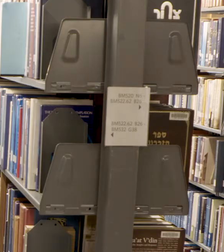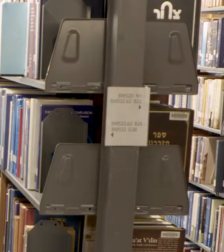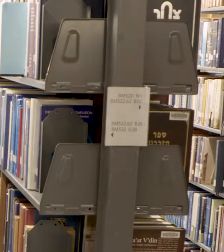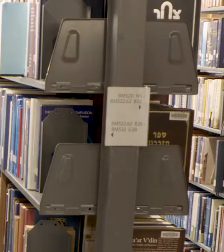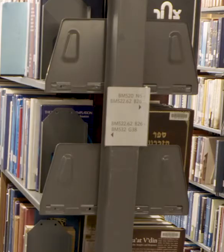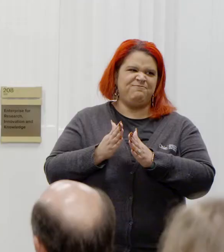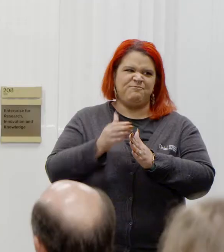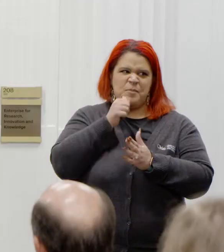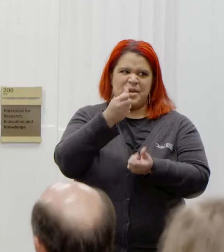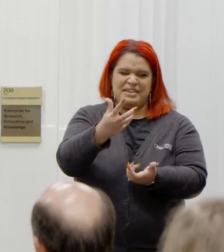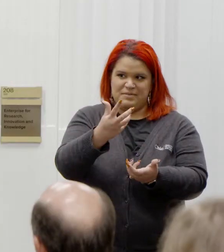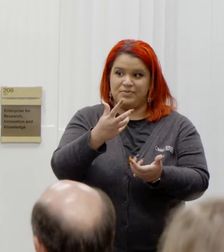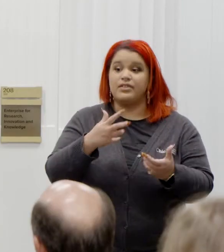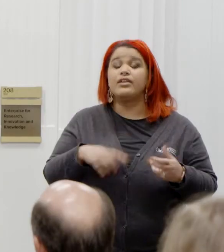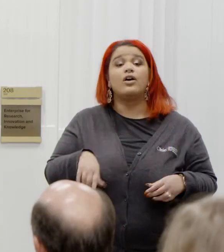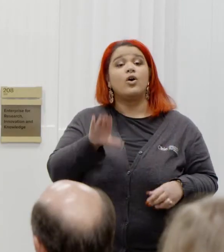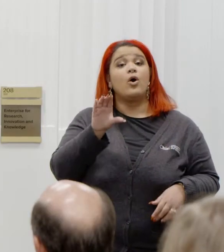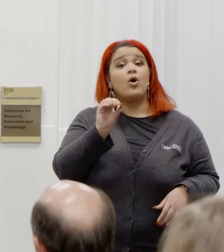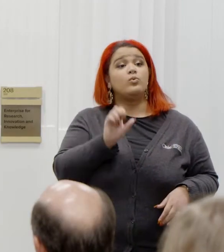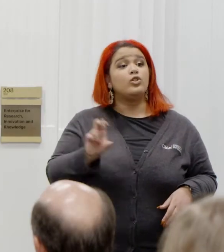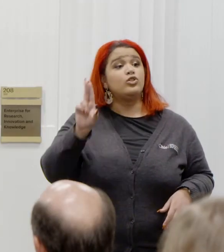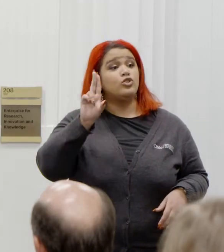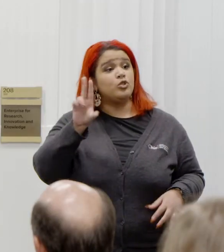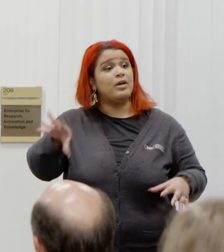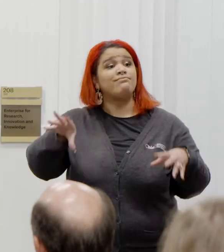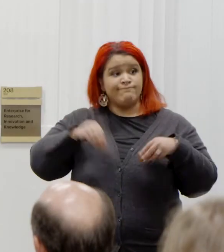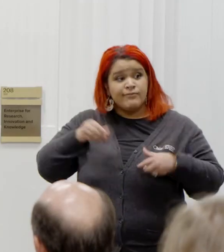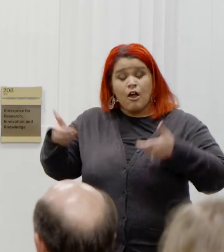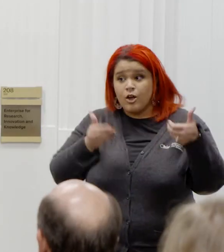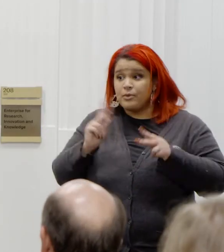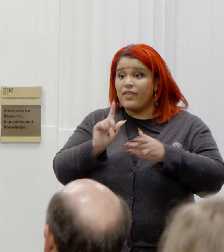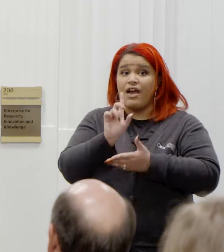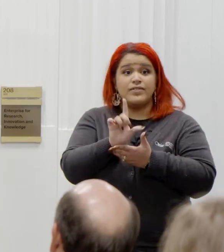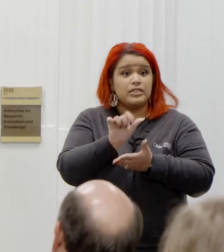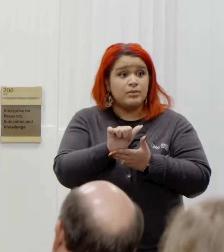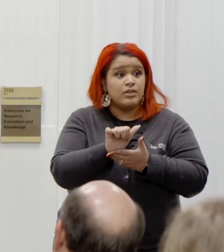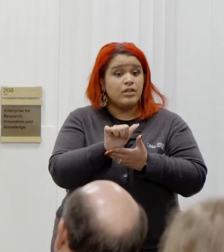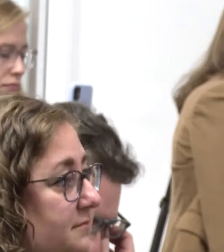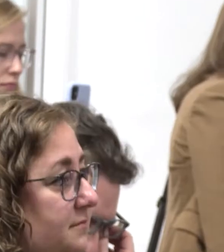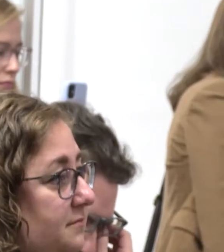They do it because it's part of the culture. It's about what Ohio State and being a Buckeye is all about.